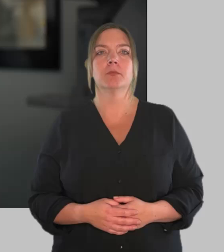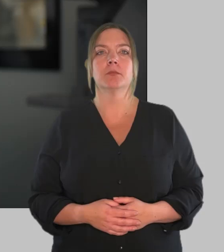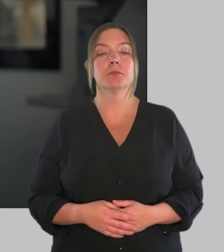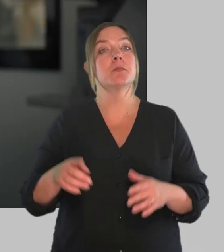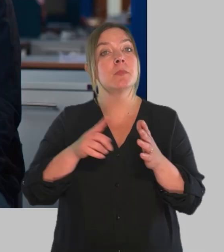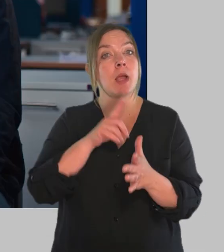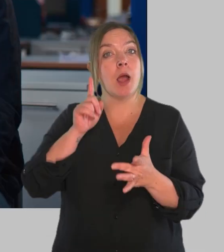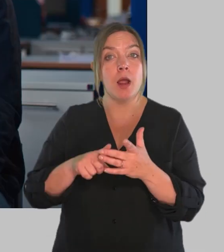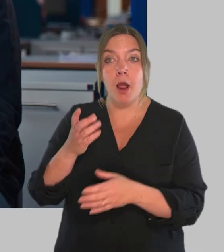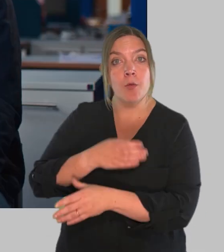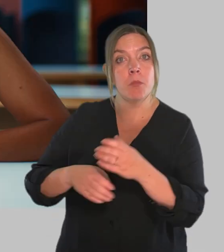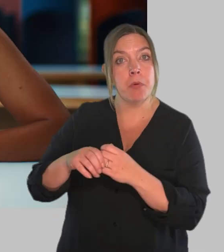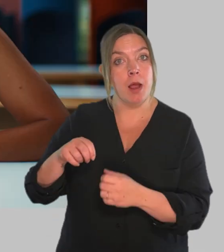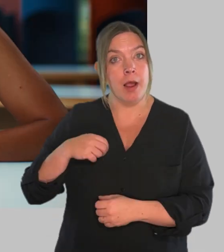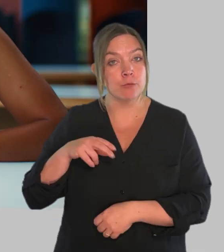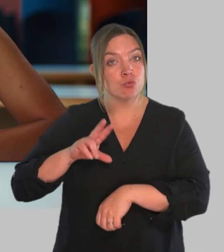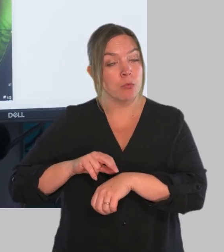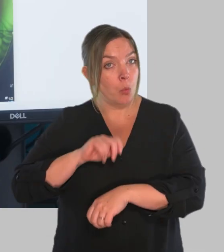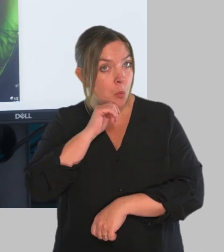Do I think AI will replace my doctor?